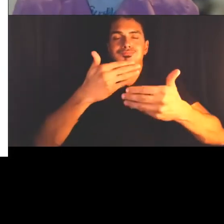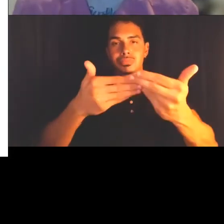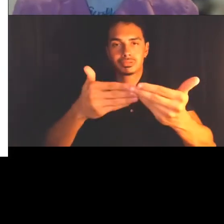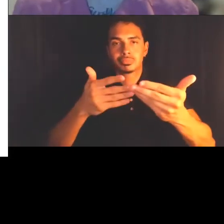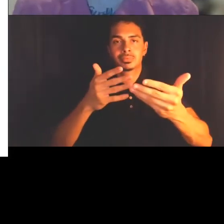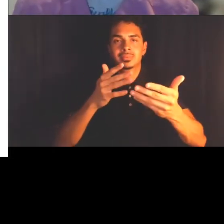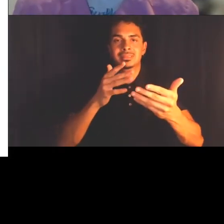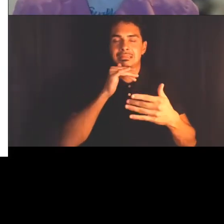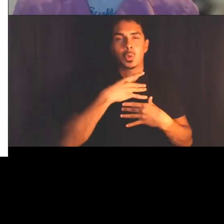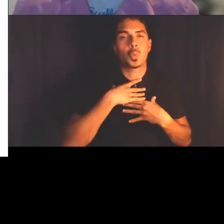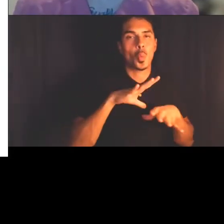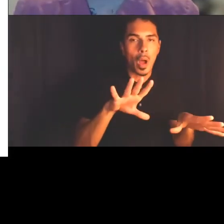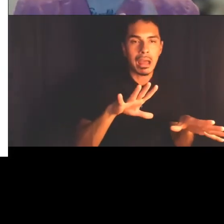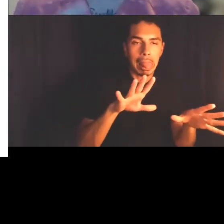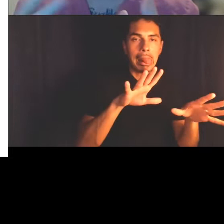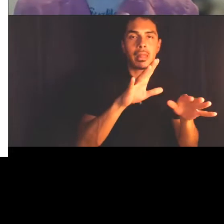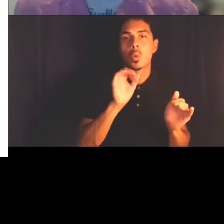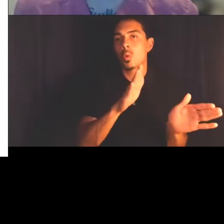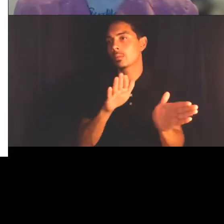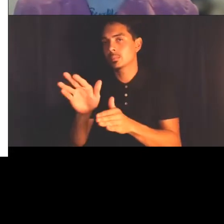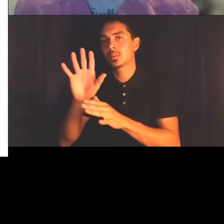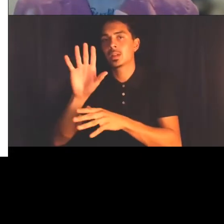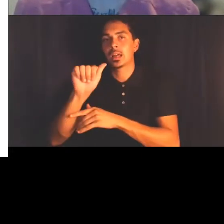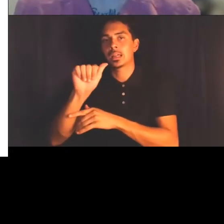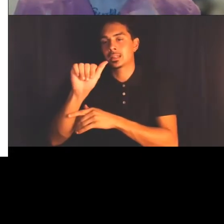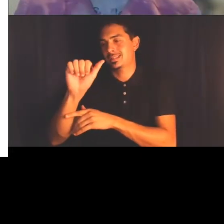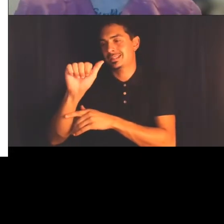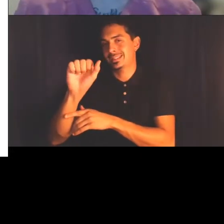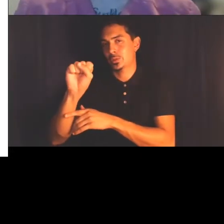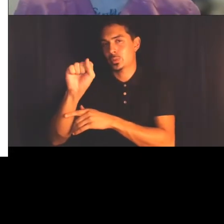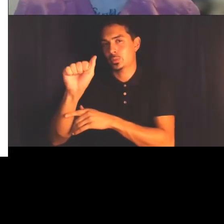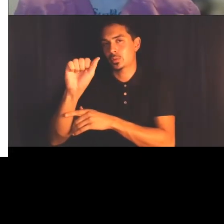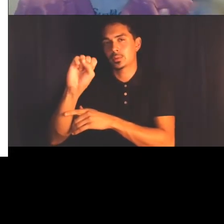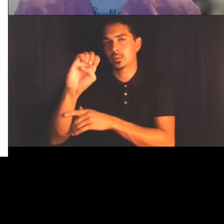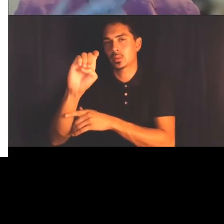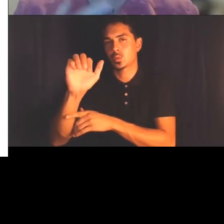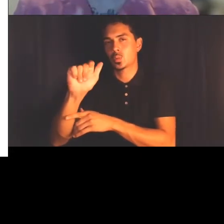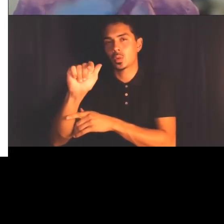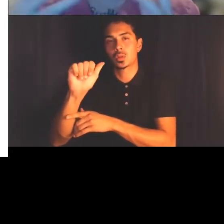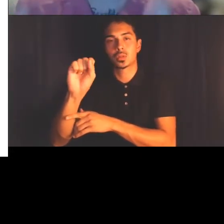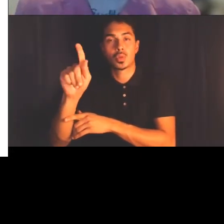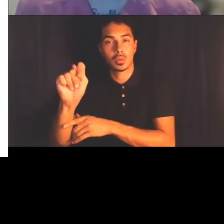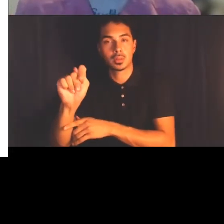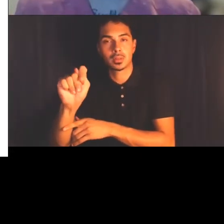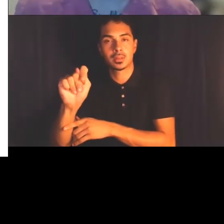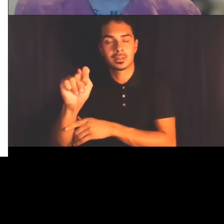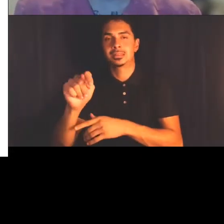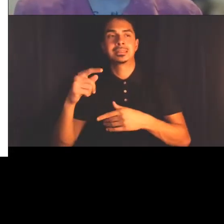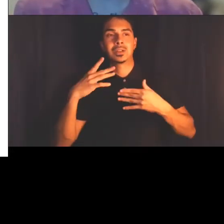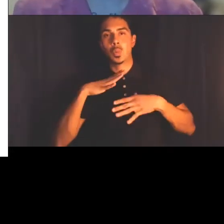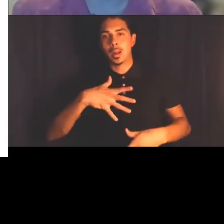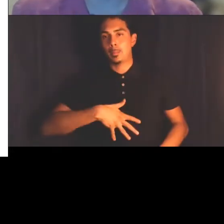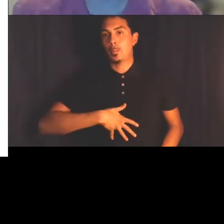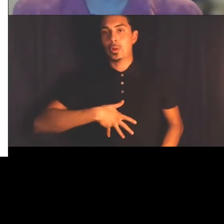and is trying to have the medication available to help prevent any possible pregnancy that could have occurred during that assault.